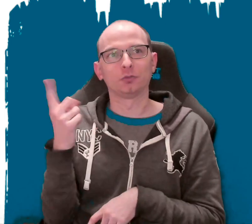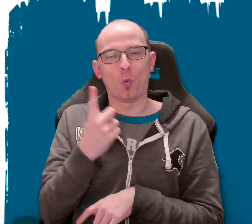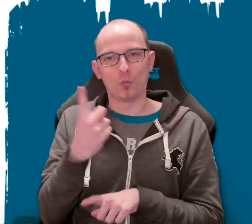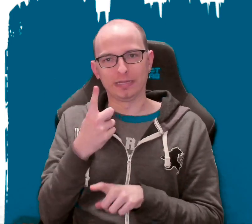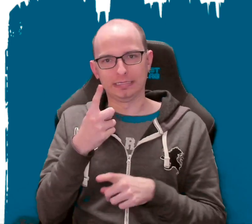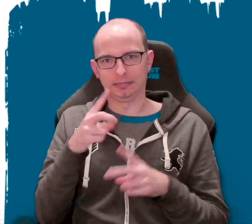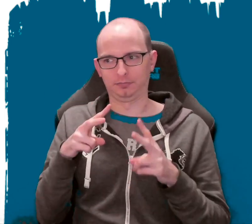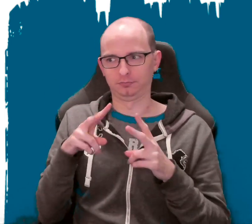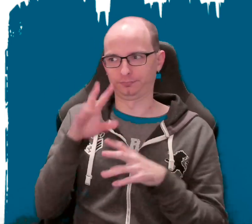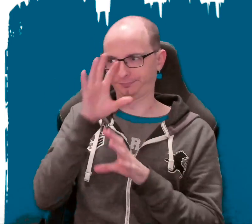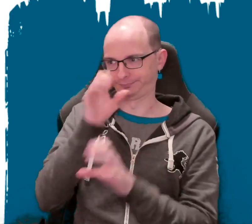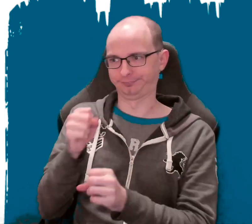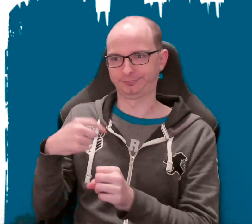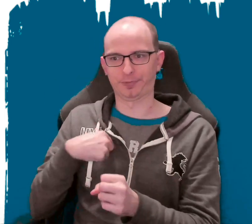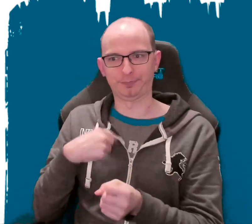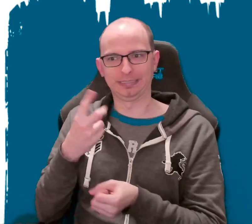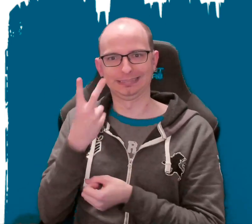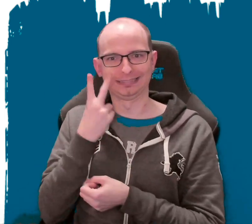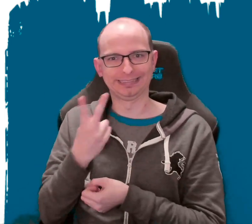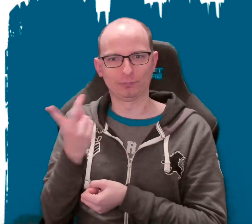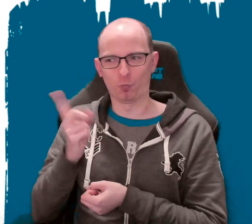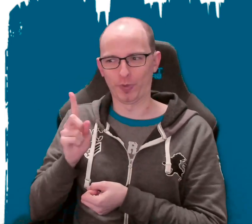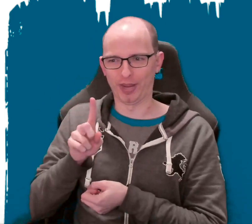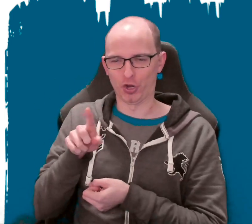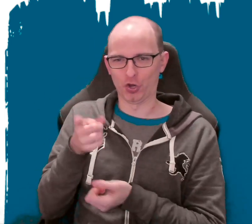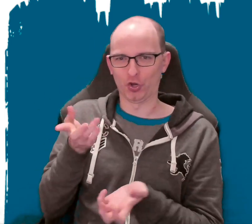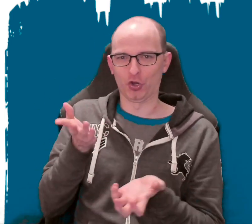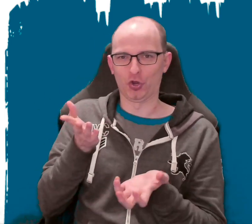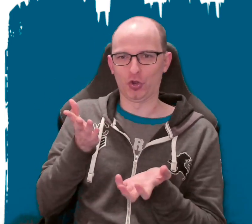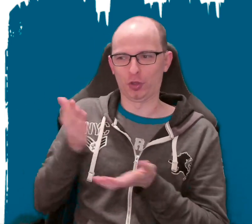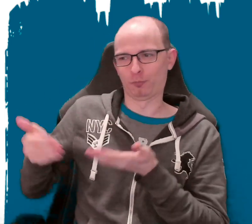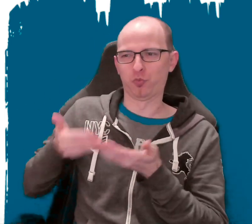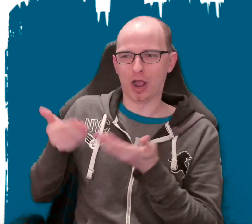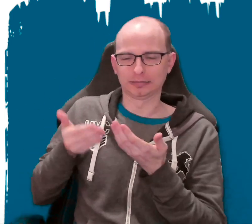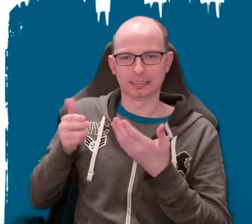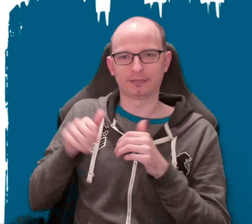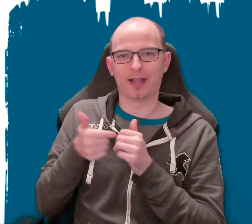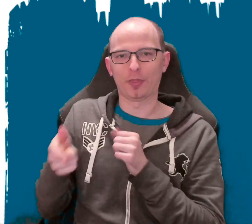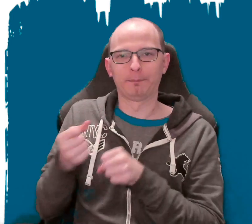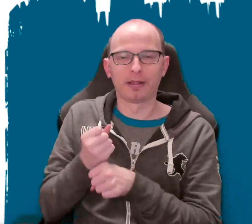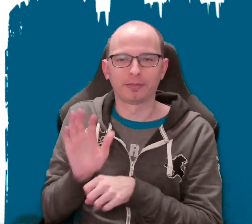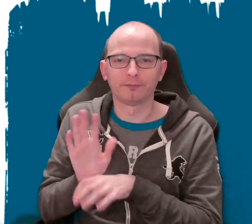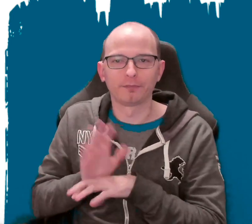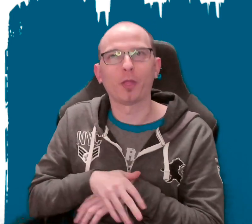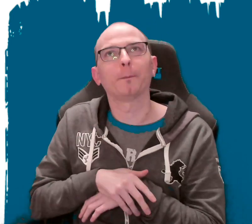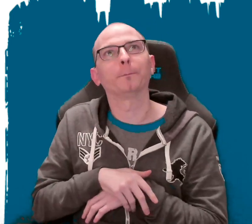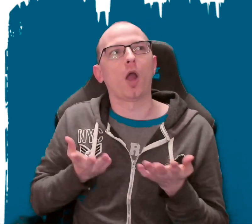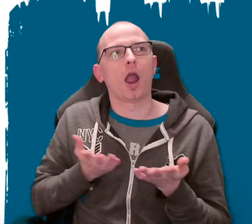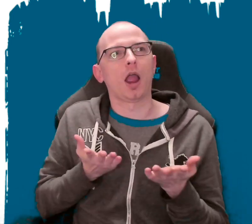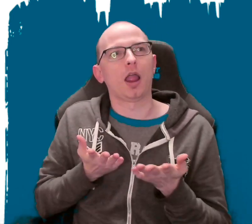It always fascinates me to see the process of filmmaking.